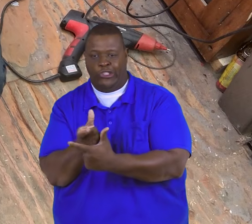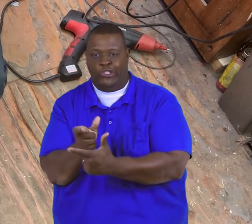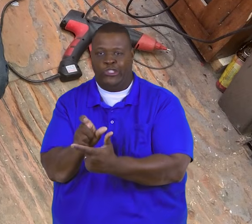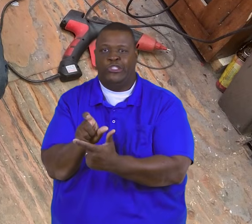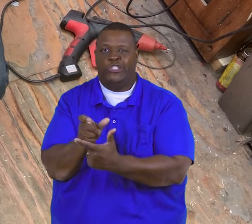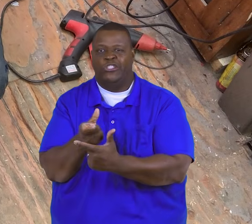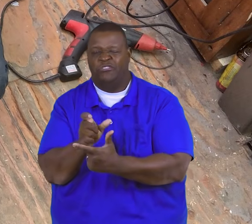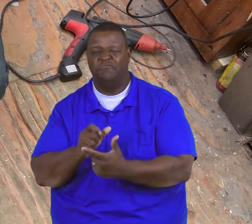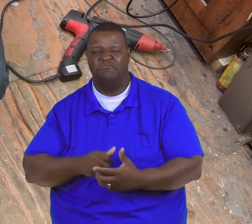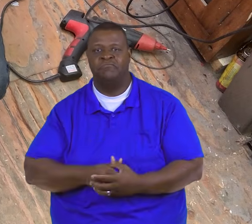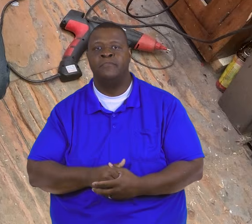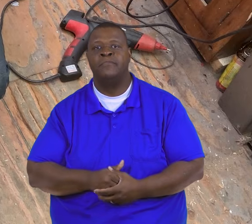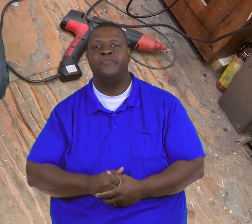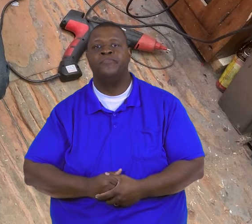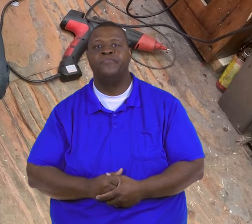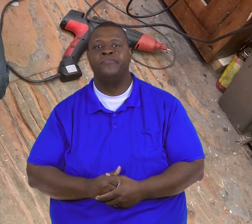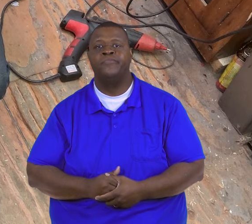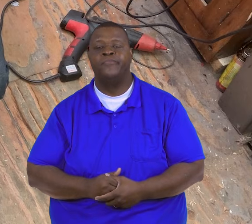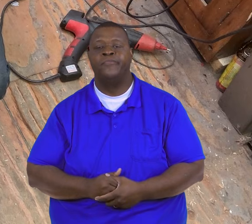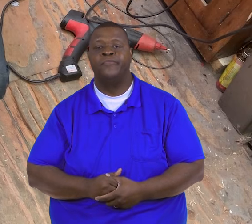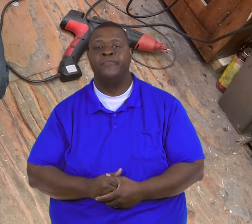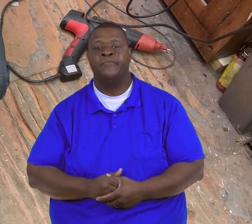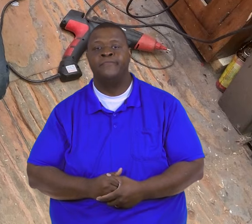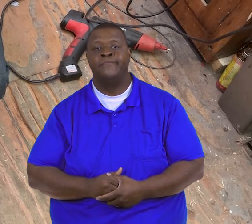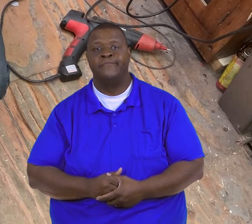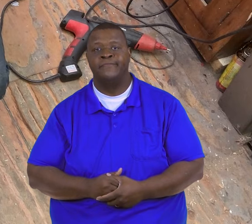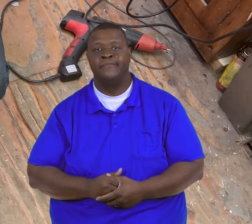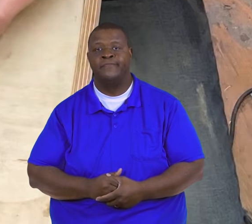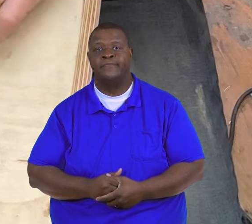[vise clonking] -[metal rubbing]